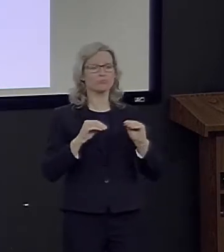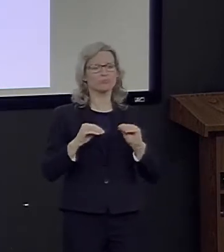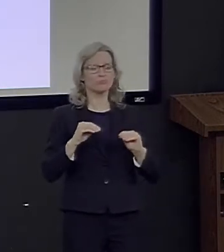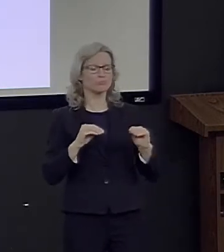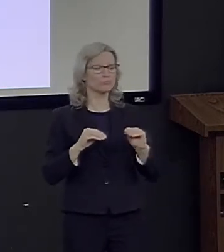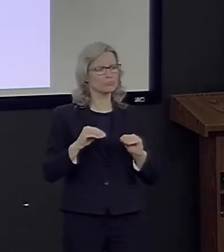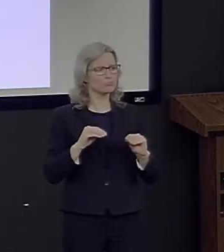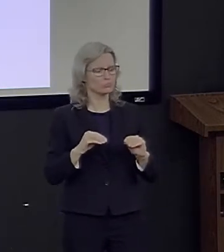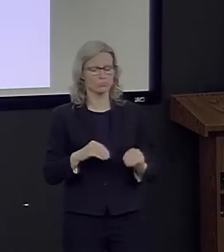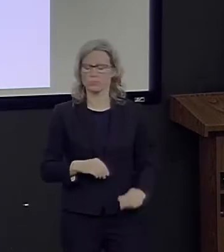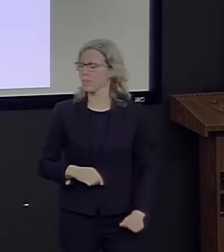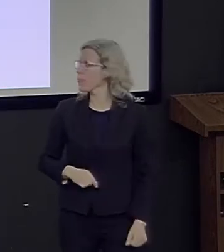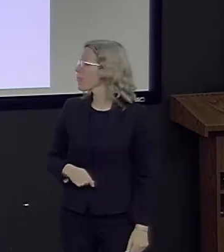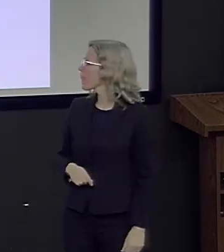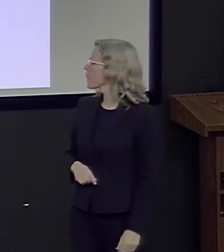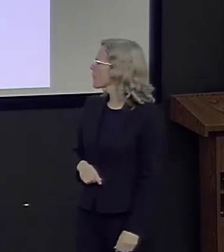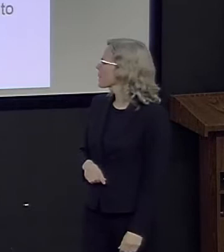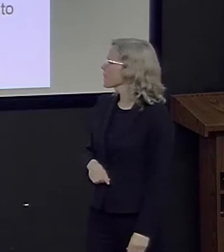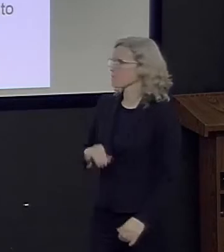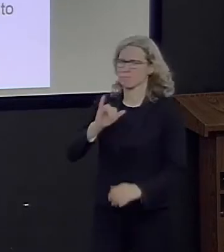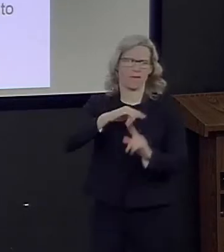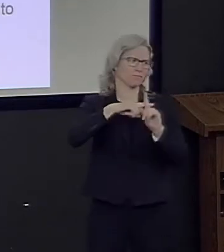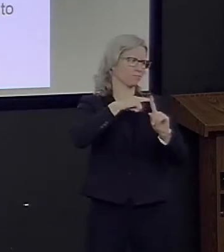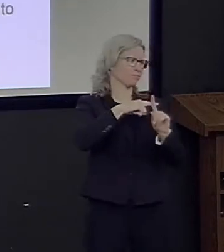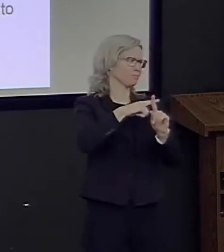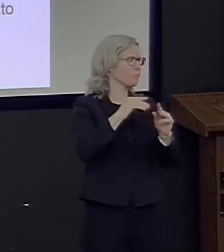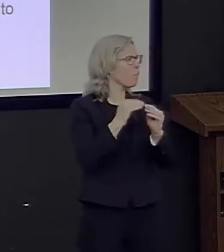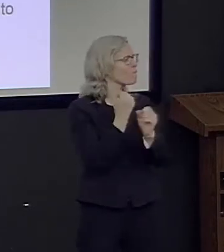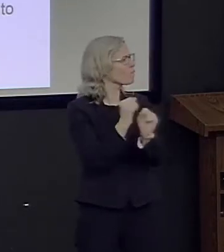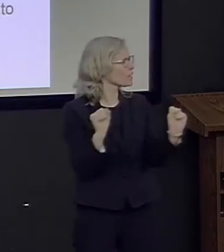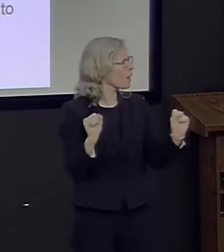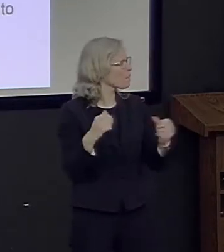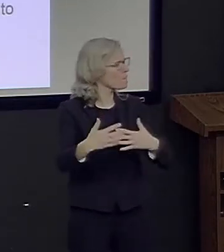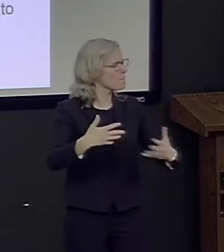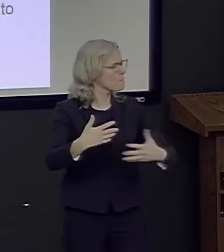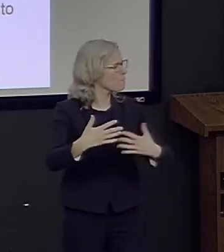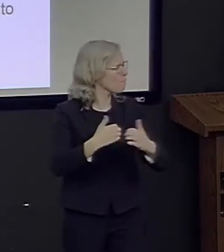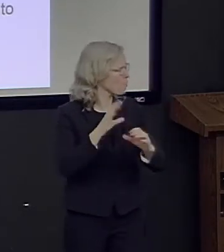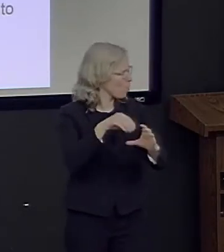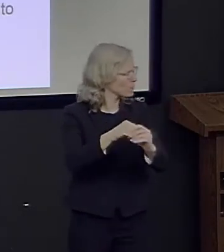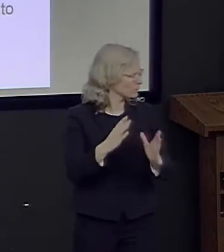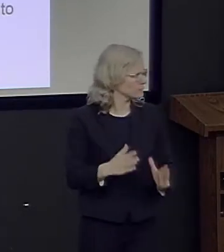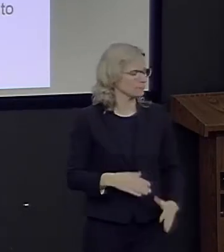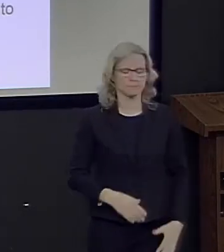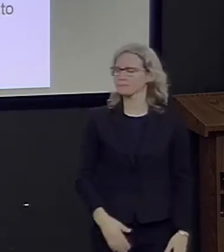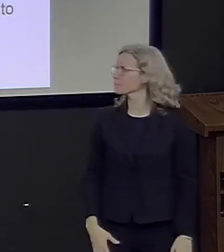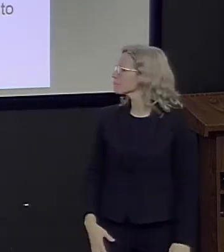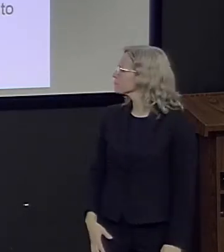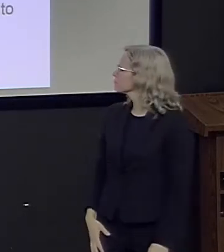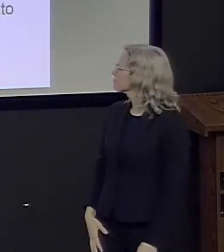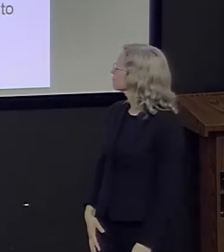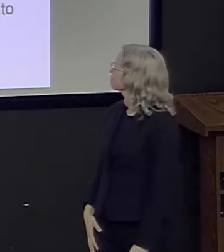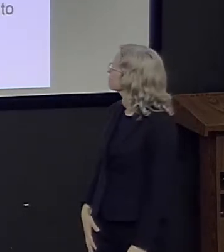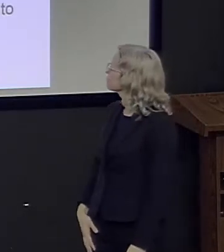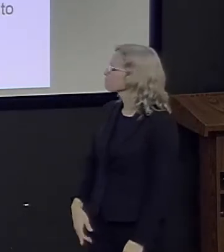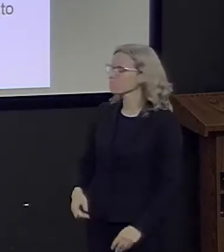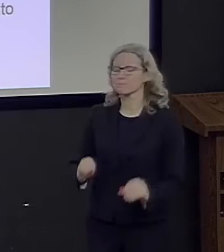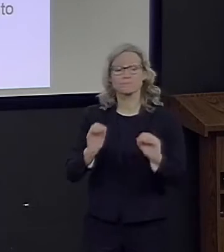move a bit, and that gives you a great deal more freedom. We don't have a magnetic field we have to worry about.